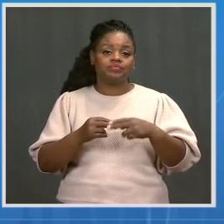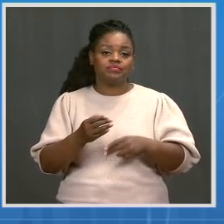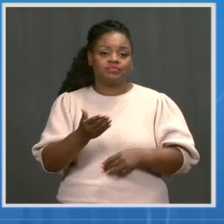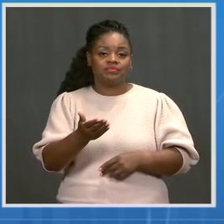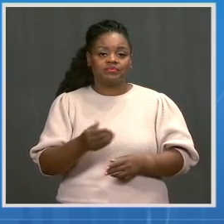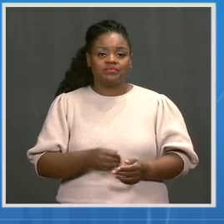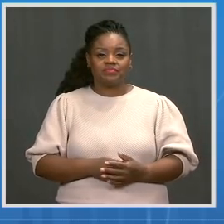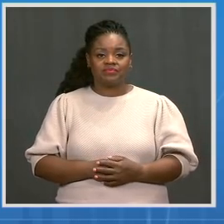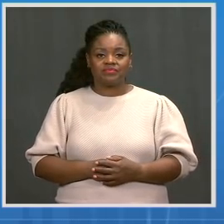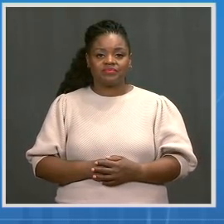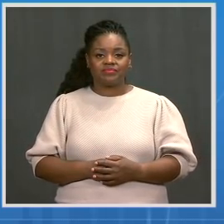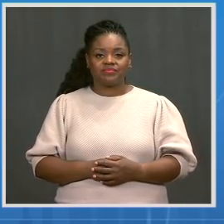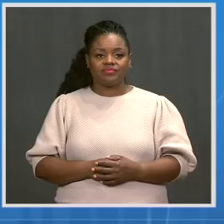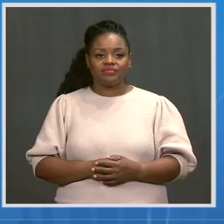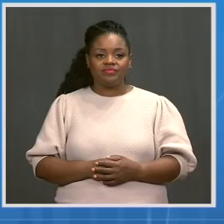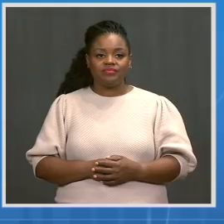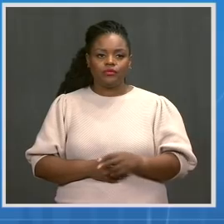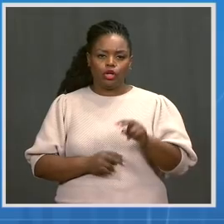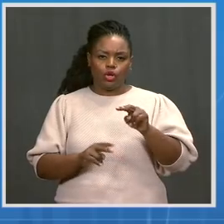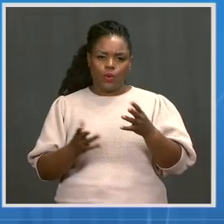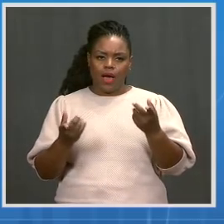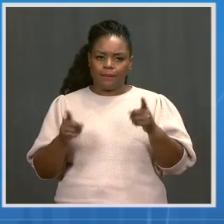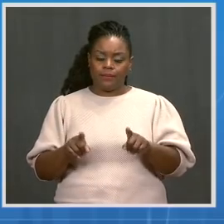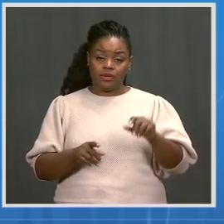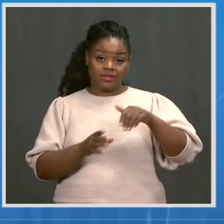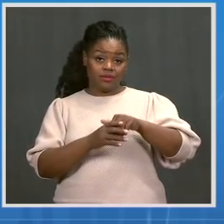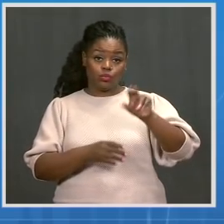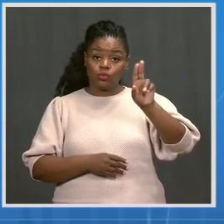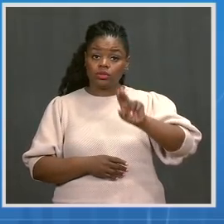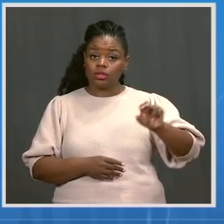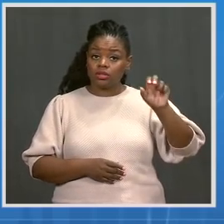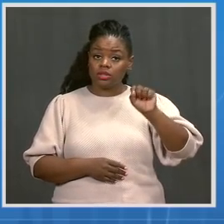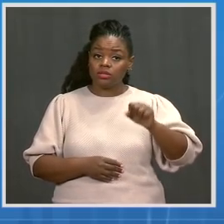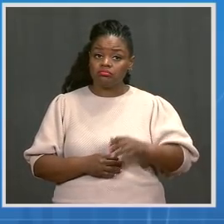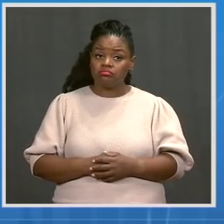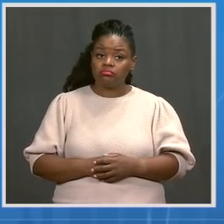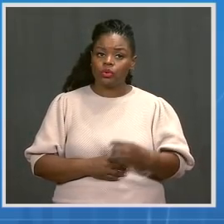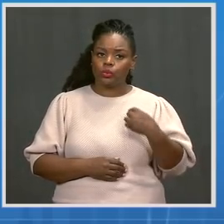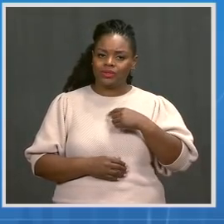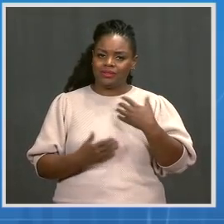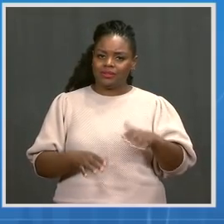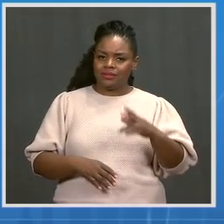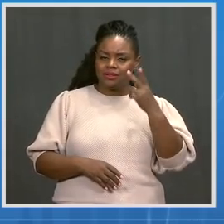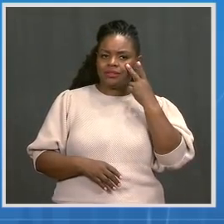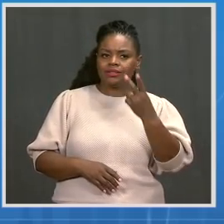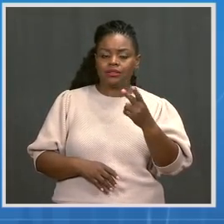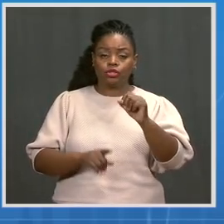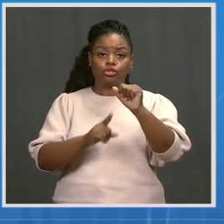Look at what's happening in the United States. We seem, as was the case with B117 --